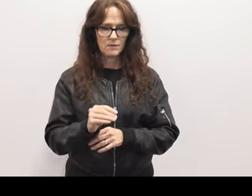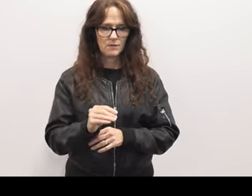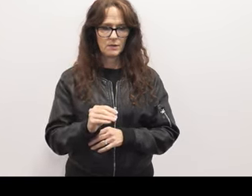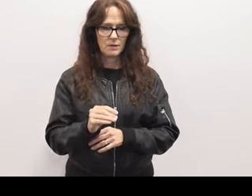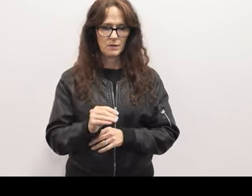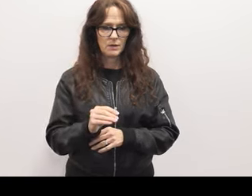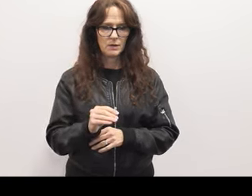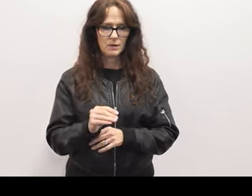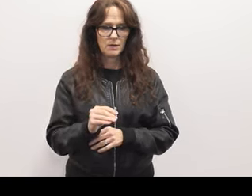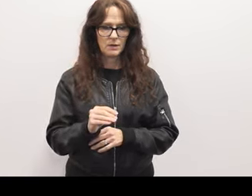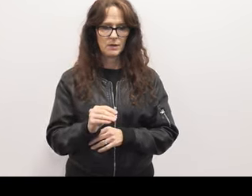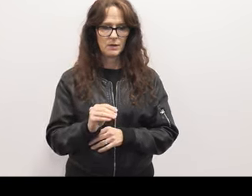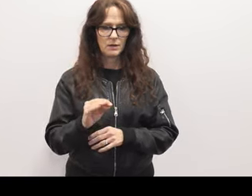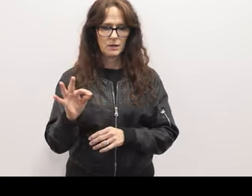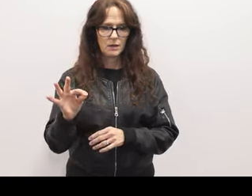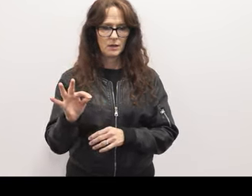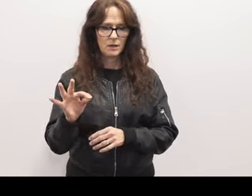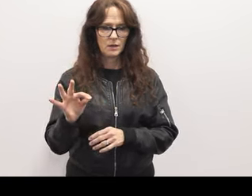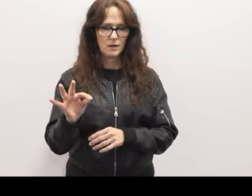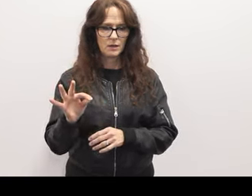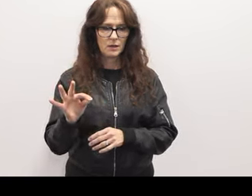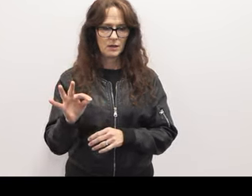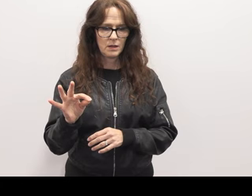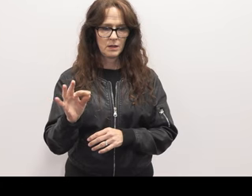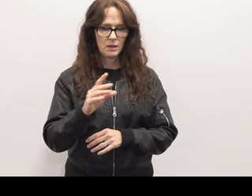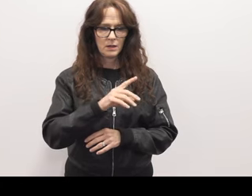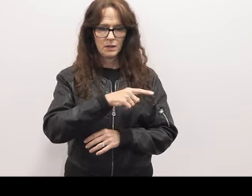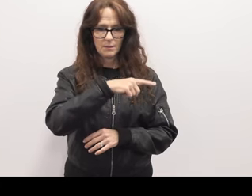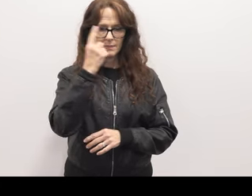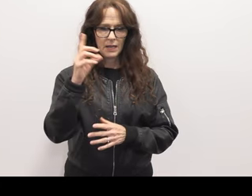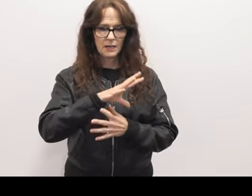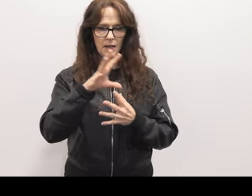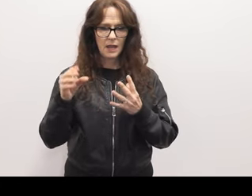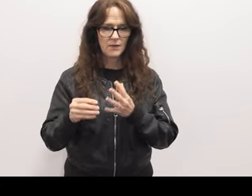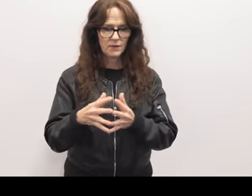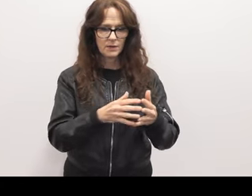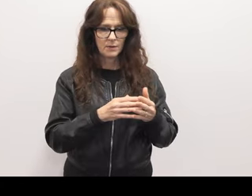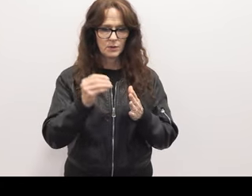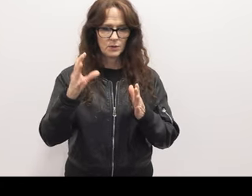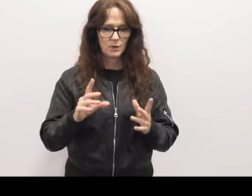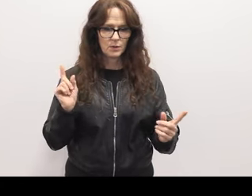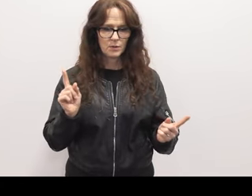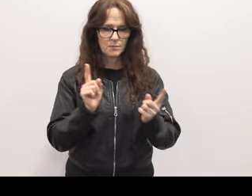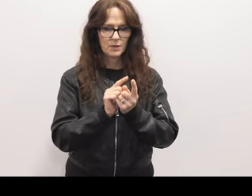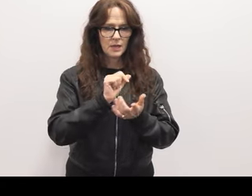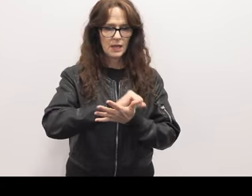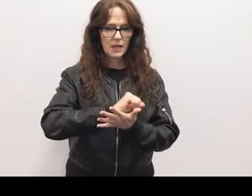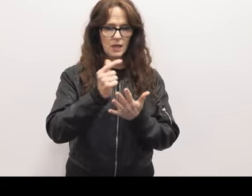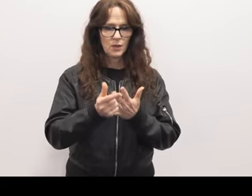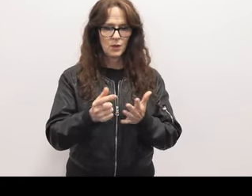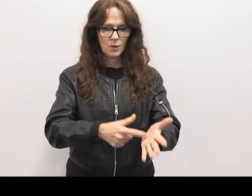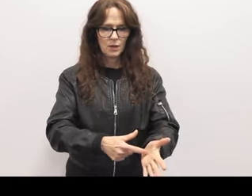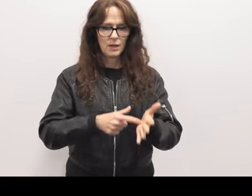of our percentage of Black African American students who meet the A through G requirement